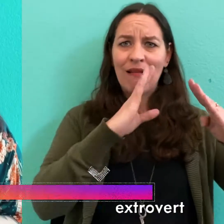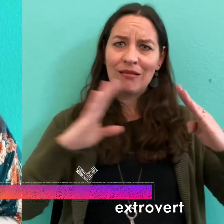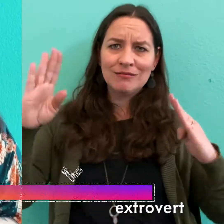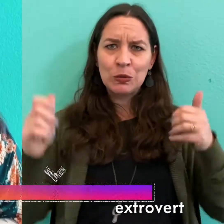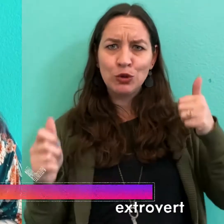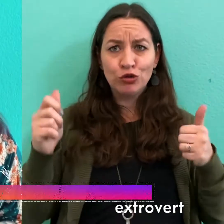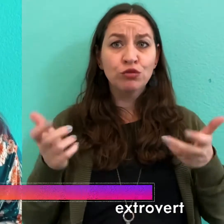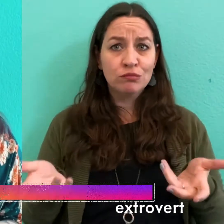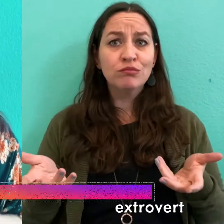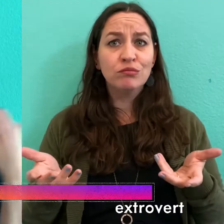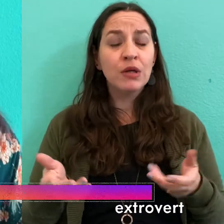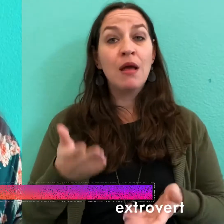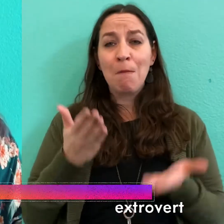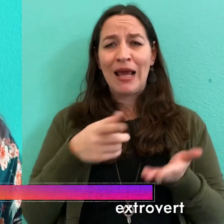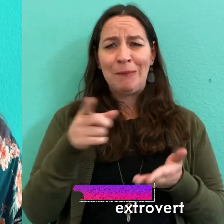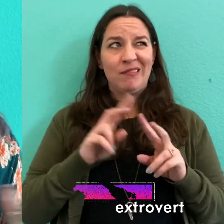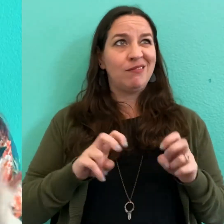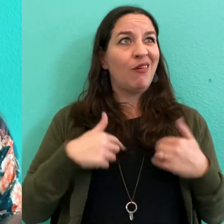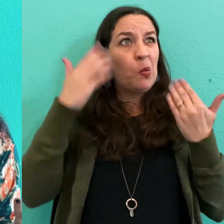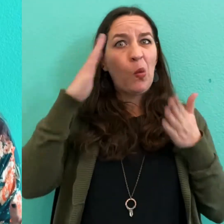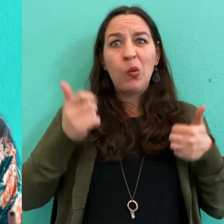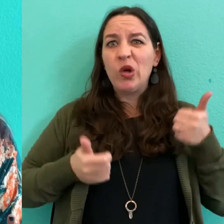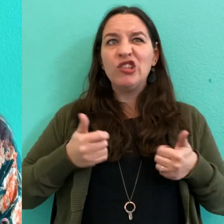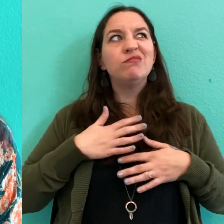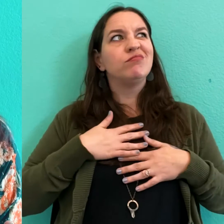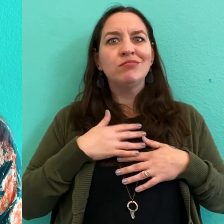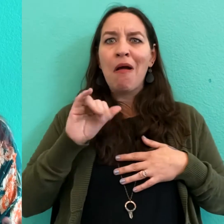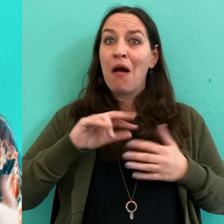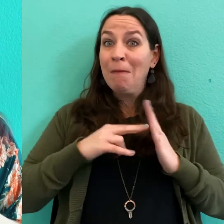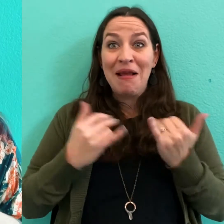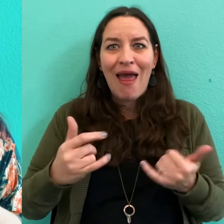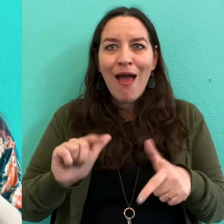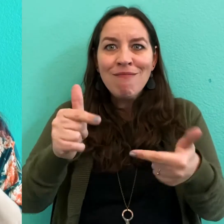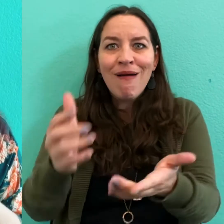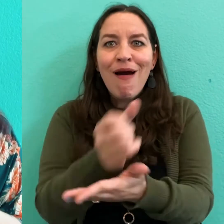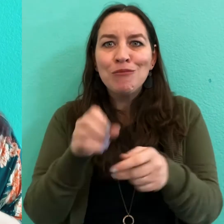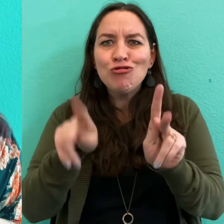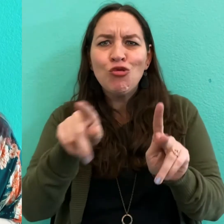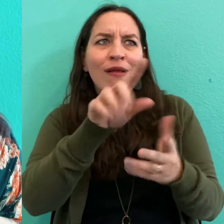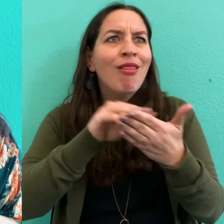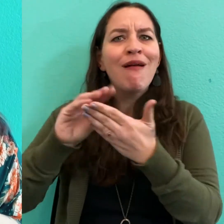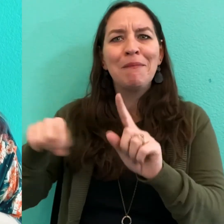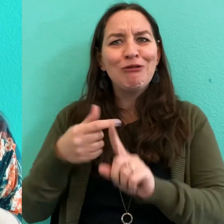If you don't know, awesome! Here's a great new thing to learn about yourself, because it will give you so much information